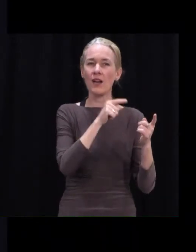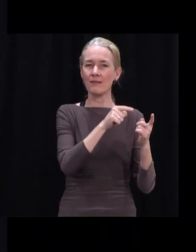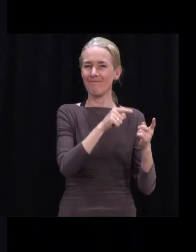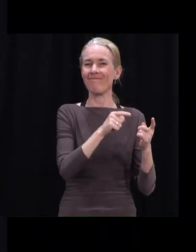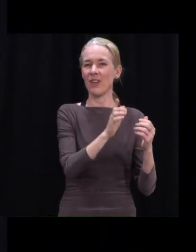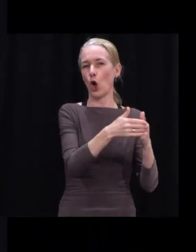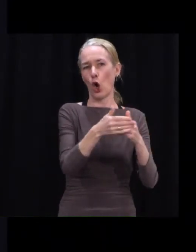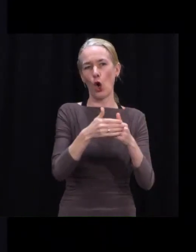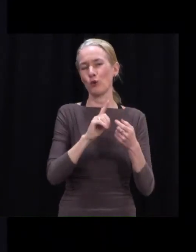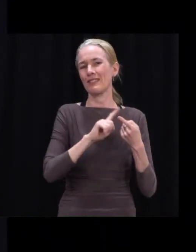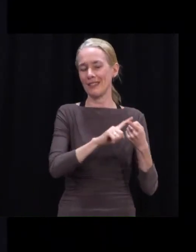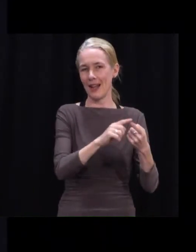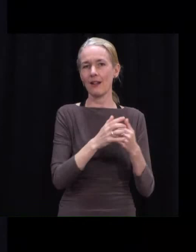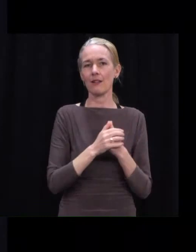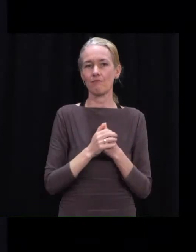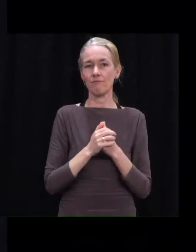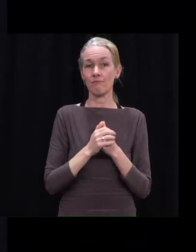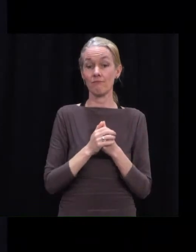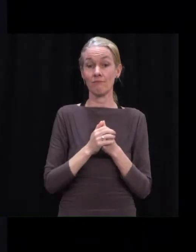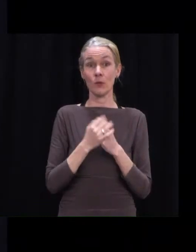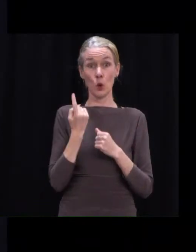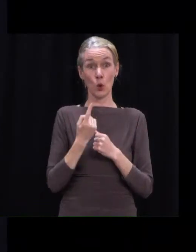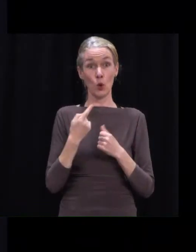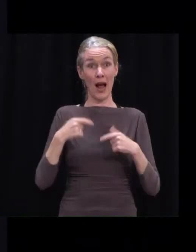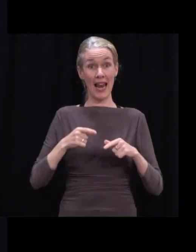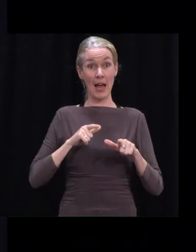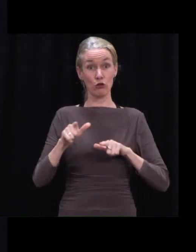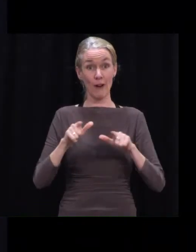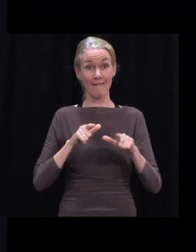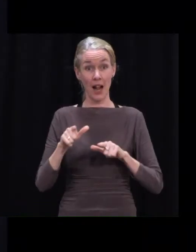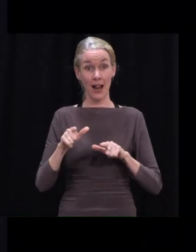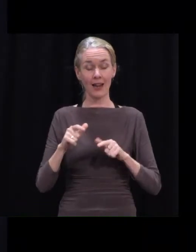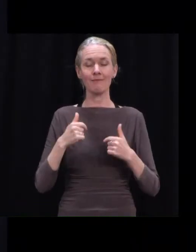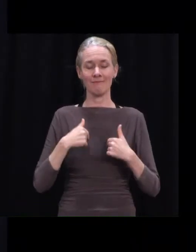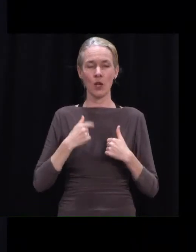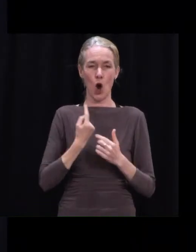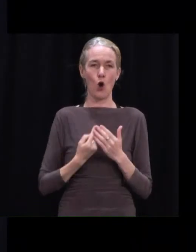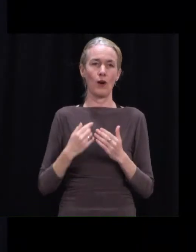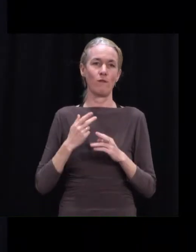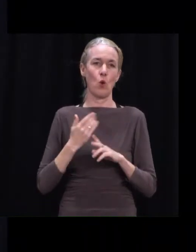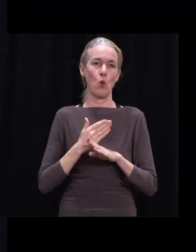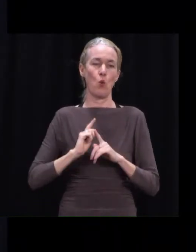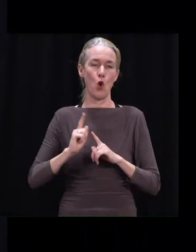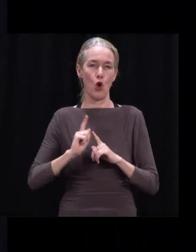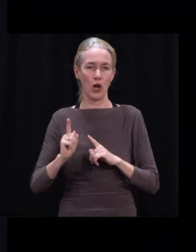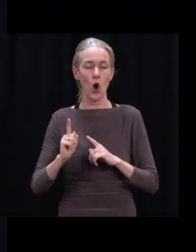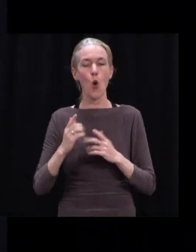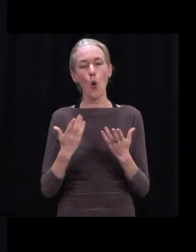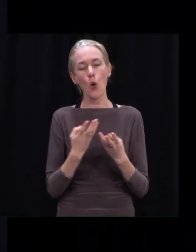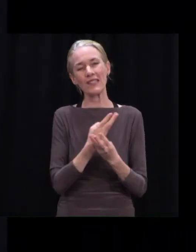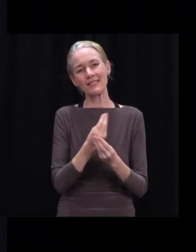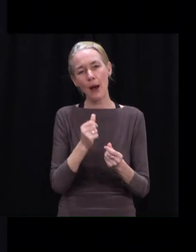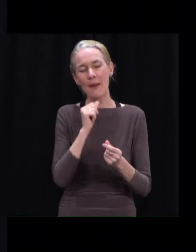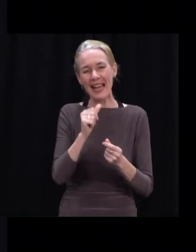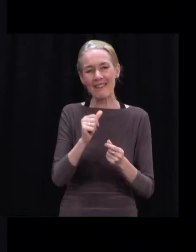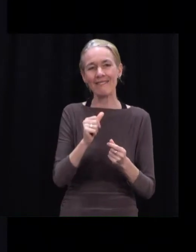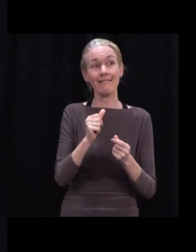closed and libraries, museums, gyms, playgrounds and markets remain closed. Travel is restricted for work. Those who